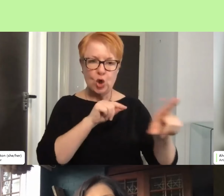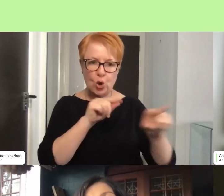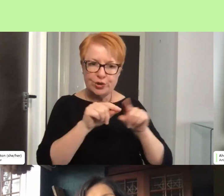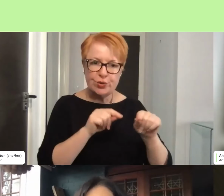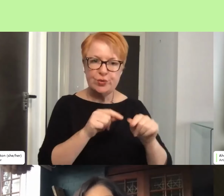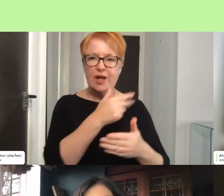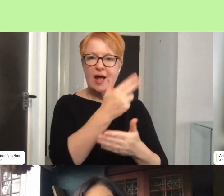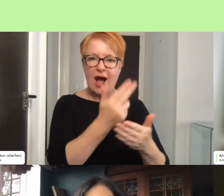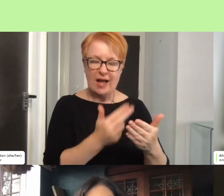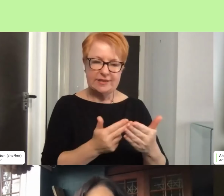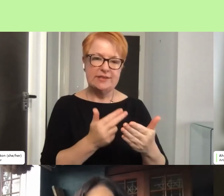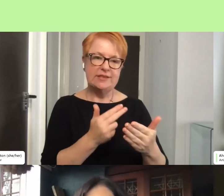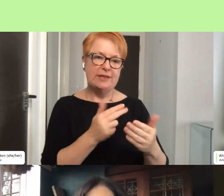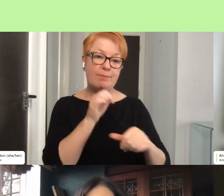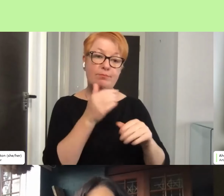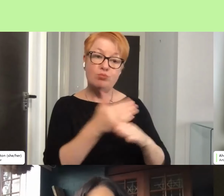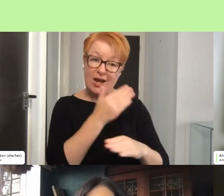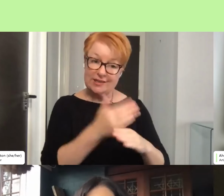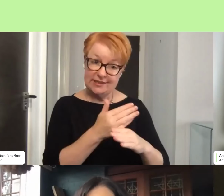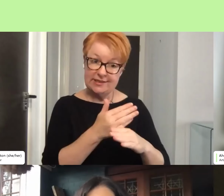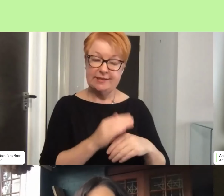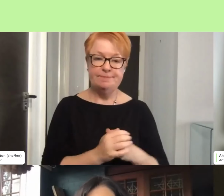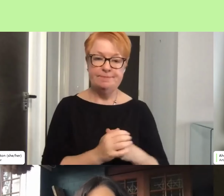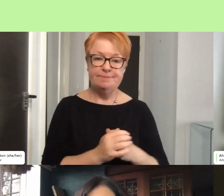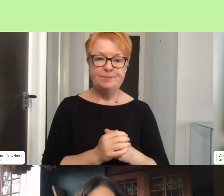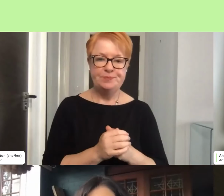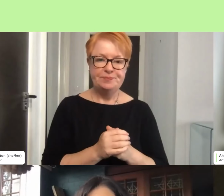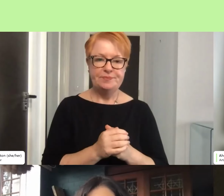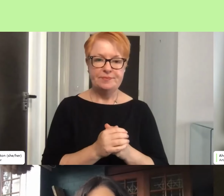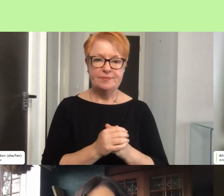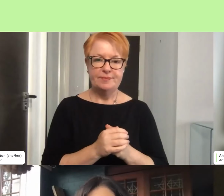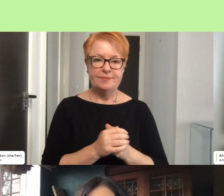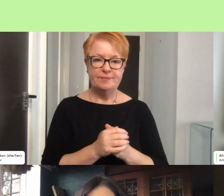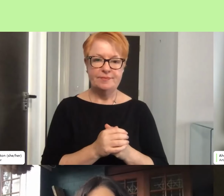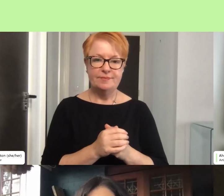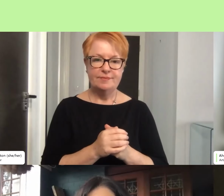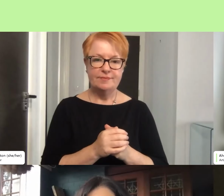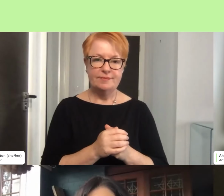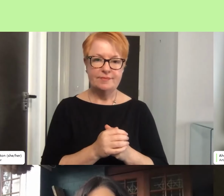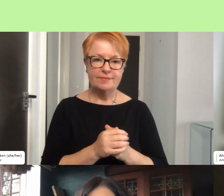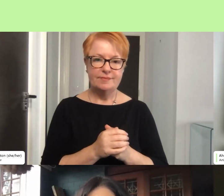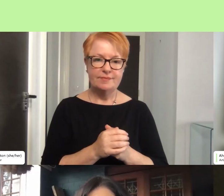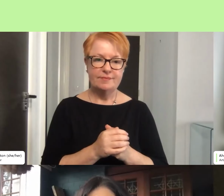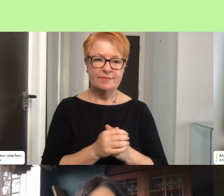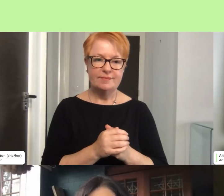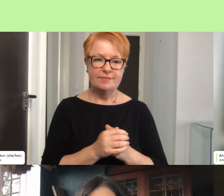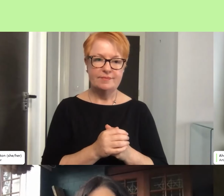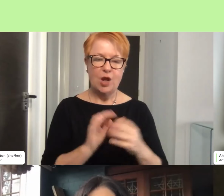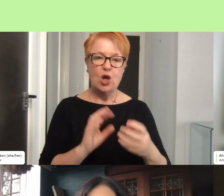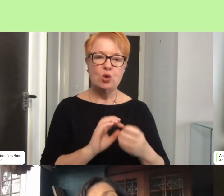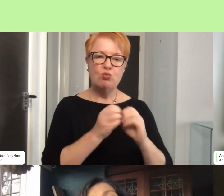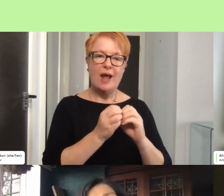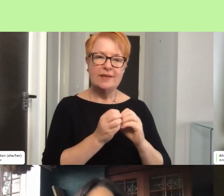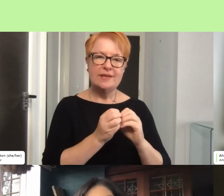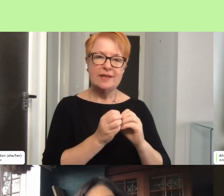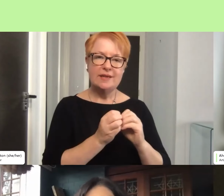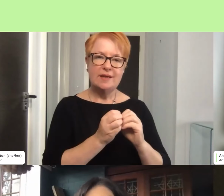I think also and creating a possibility for artists to work in new ways with a very, very